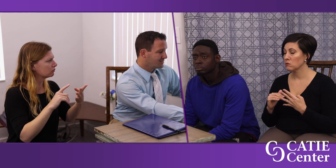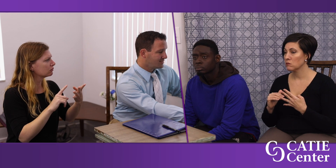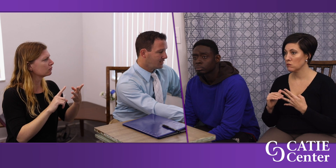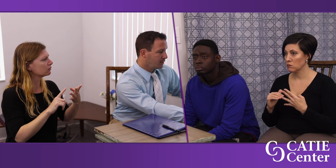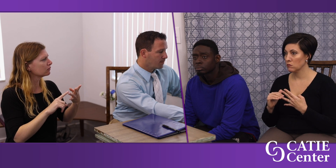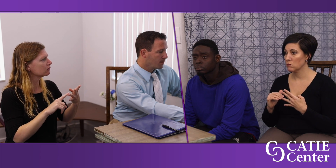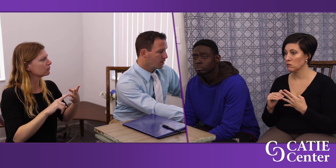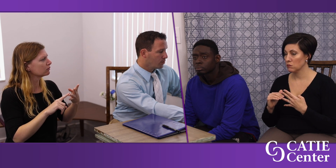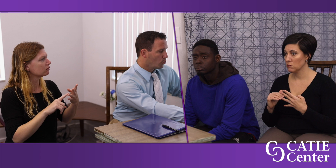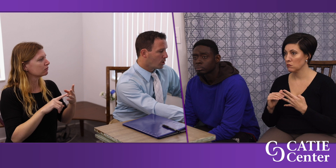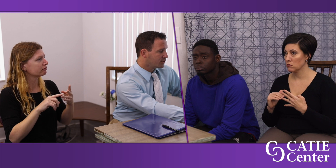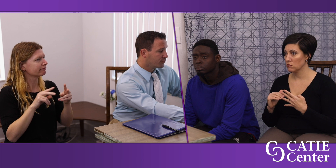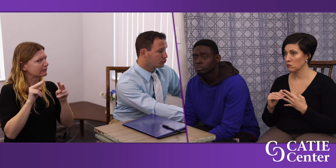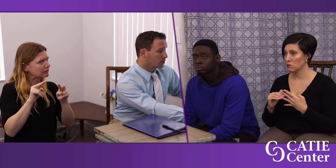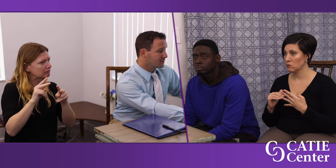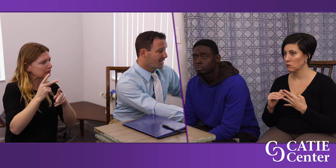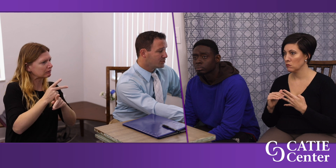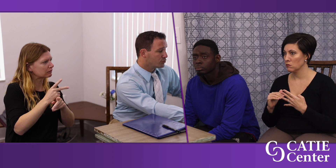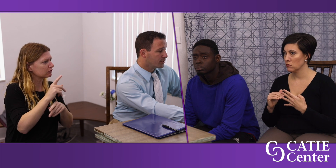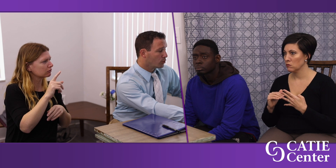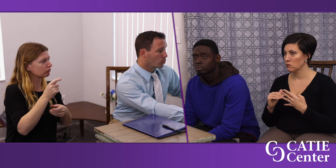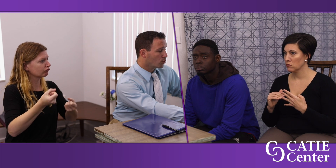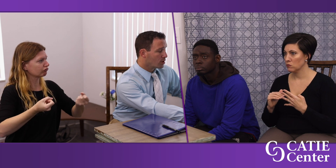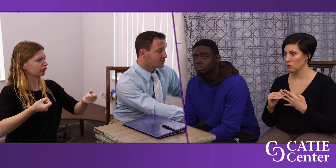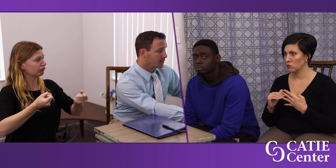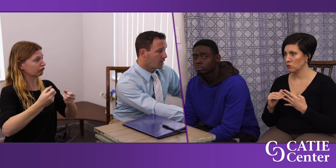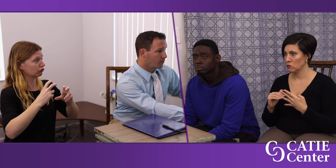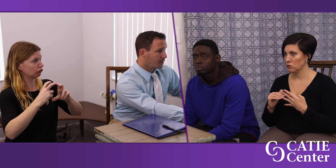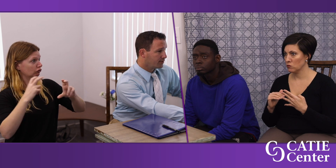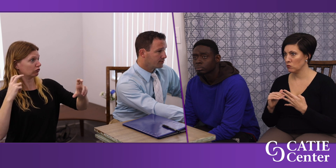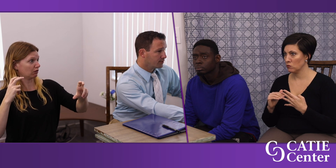C) watch for trucks entering or crossing the highway